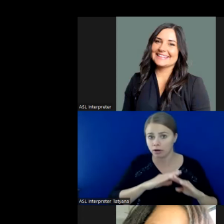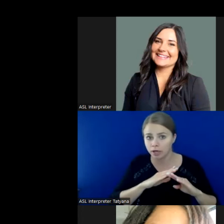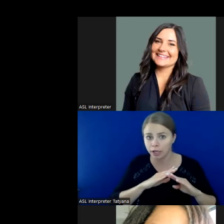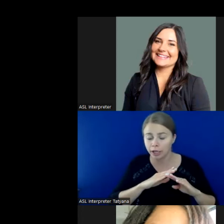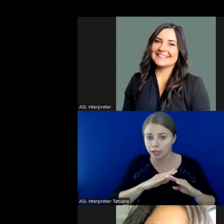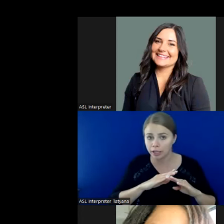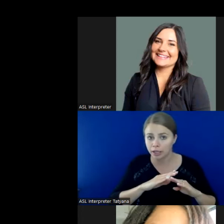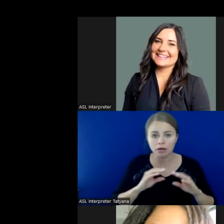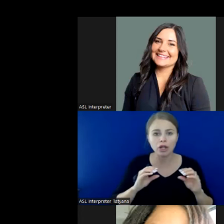no known issues.